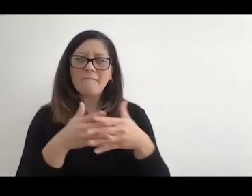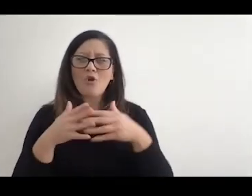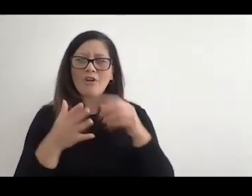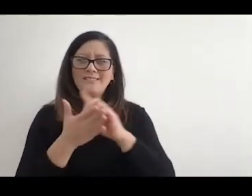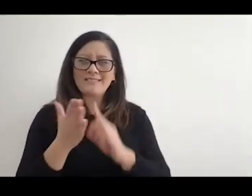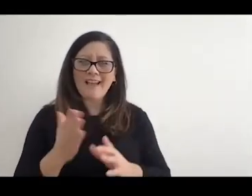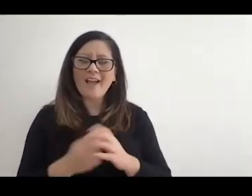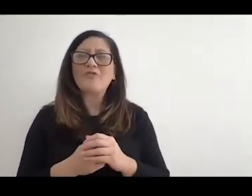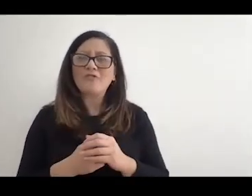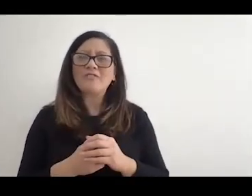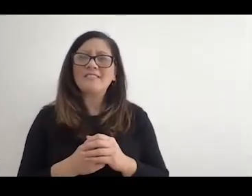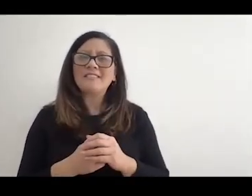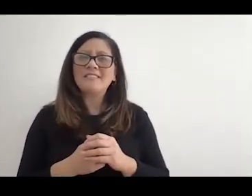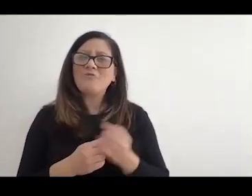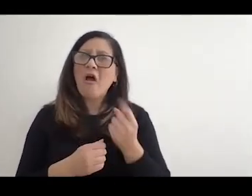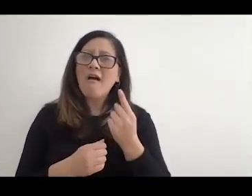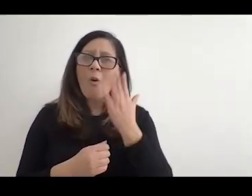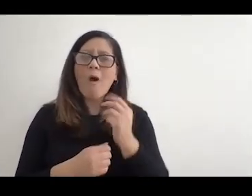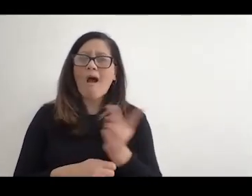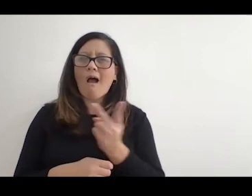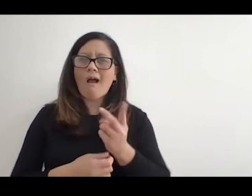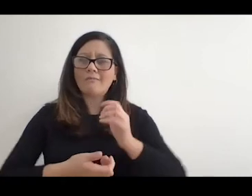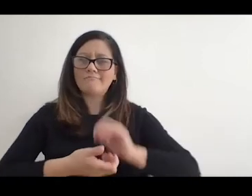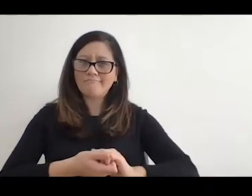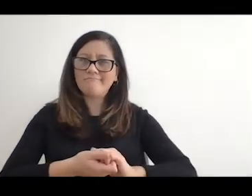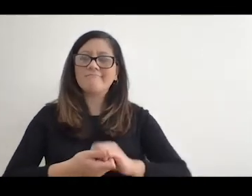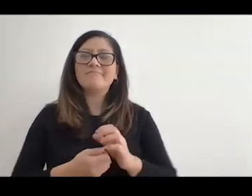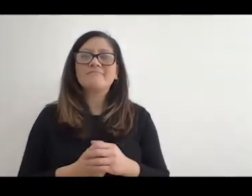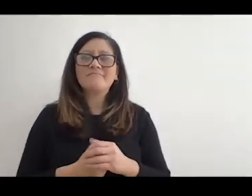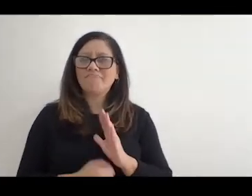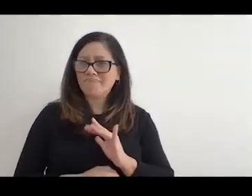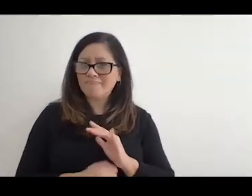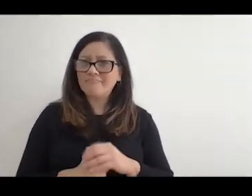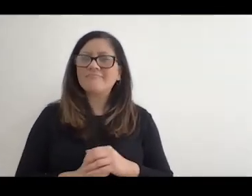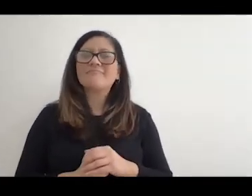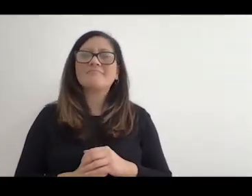An that collaboration would come into place, which it actually did an